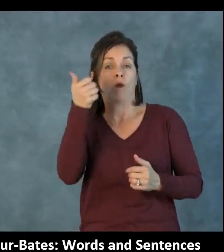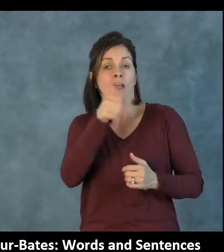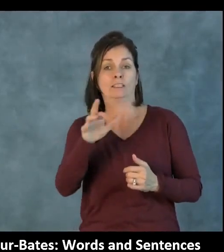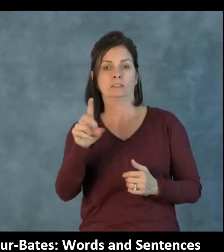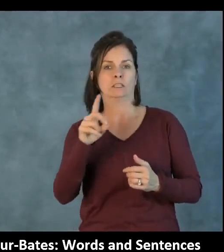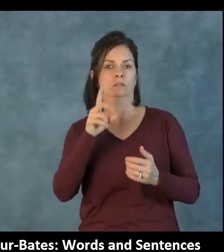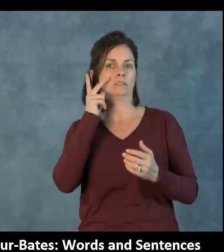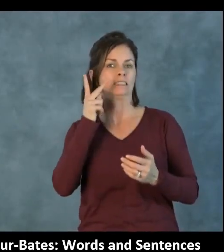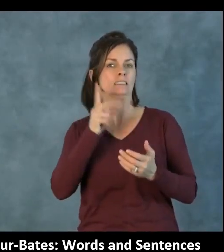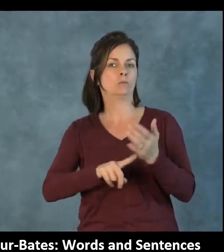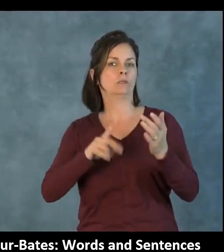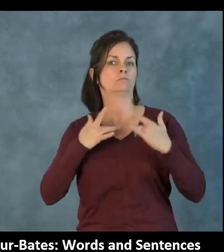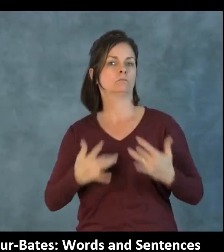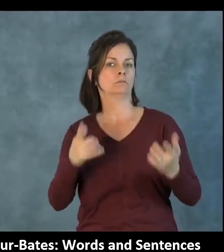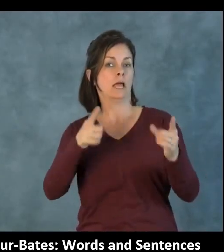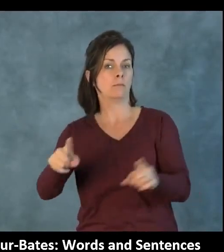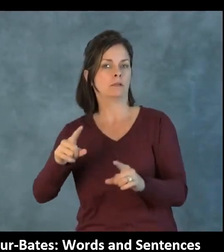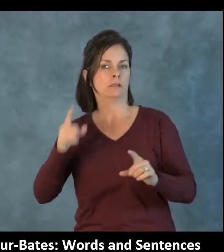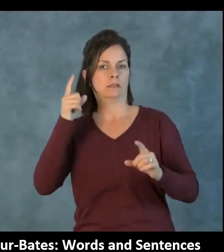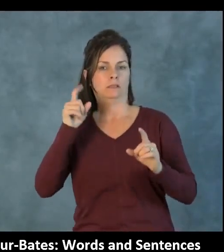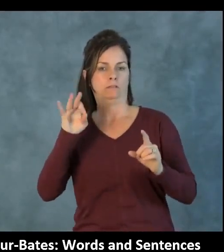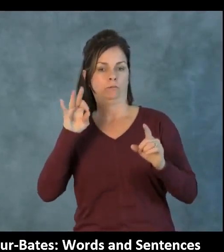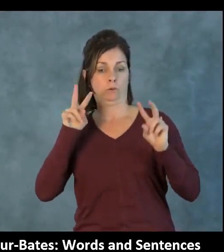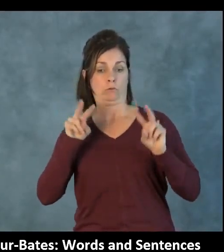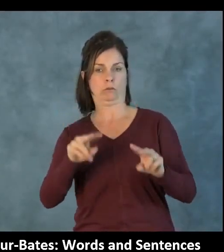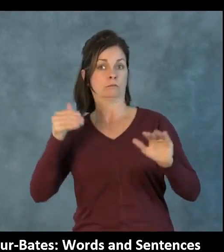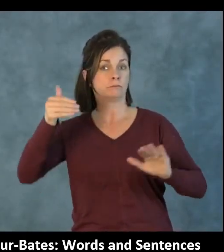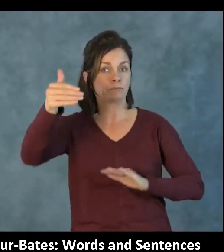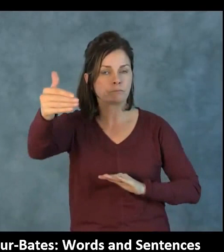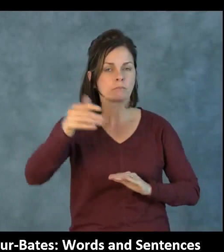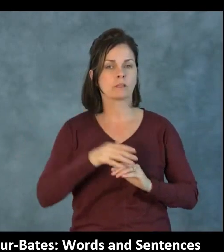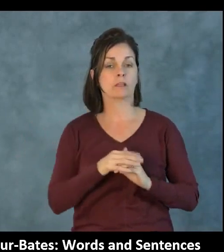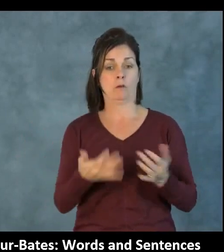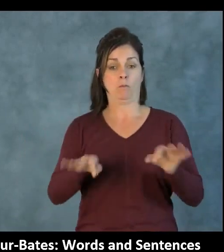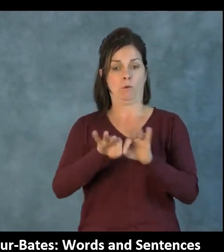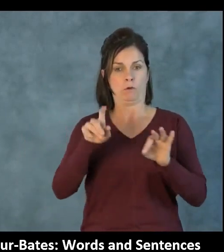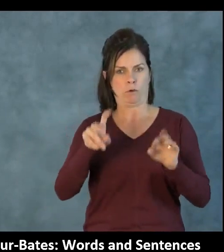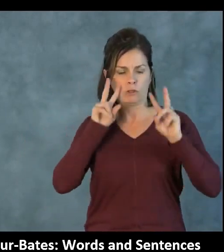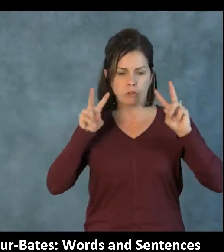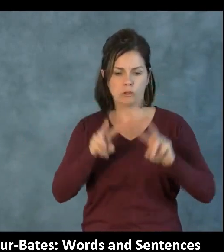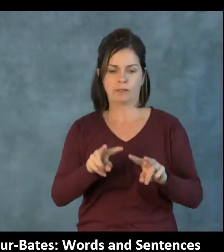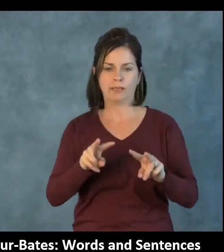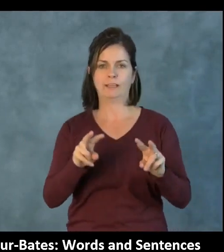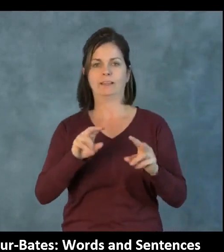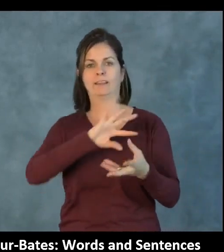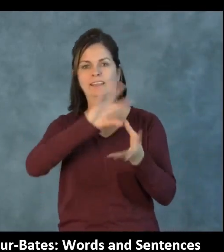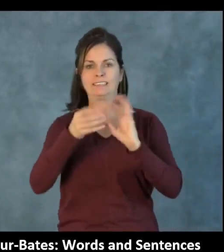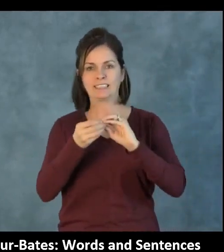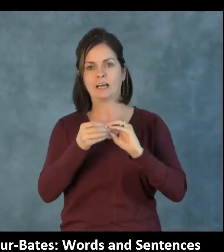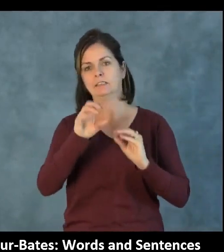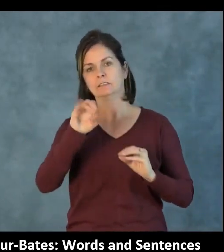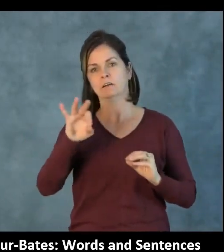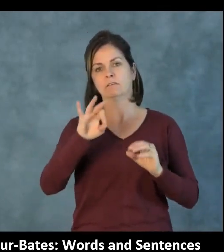Remember the other thing we want to look at is the size of the vocabulary, and if the child is combining words.